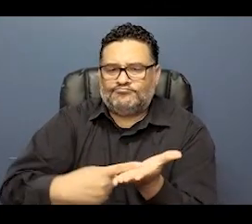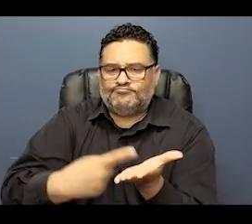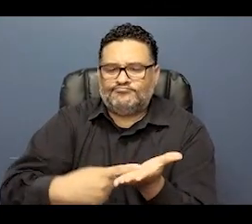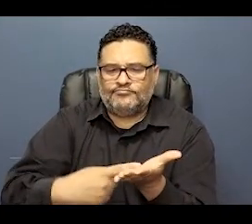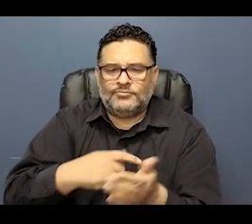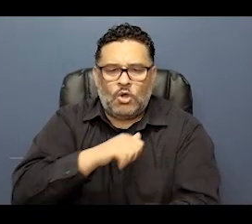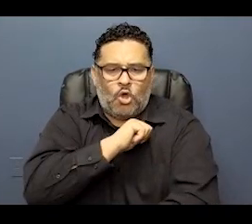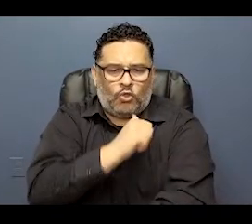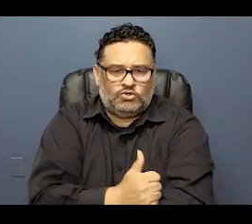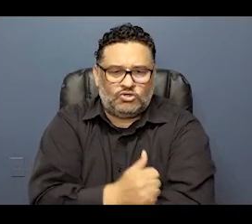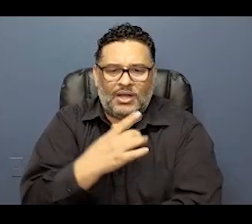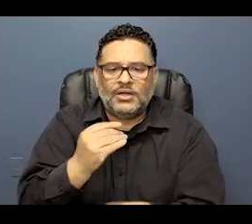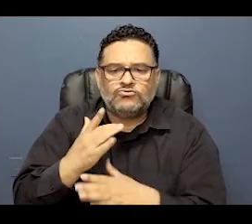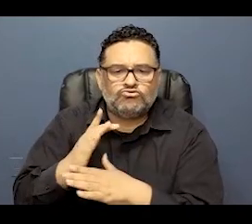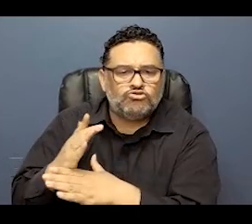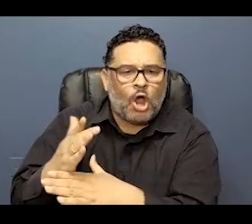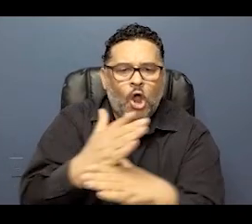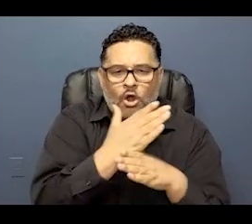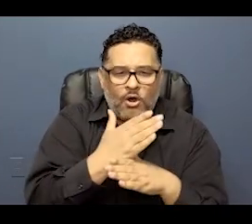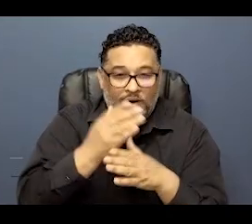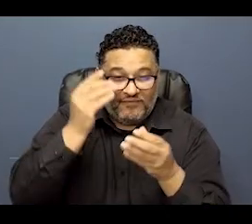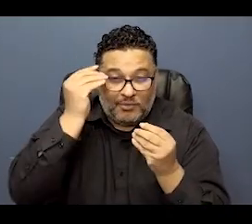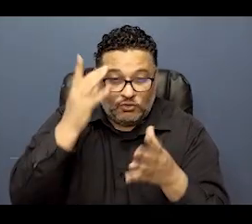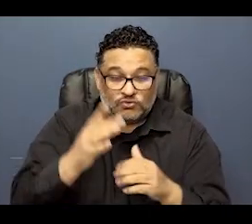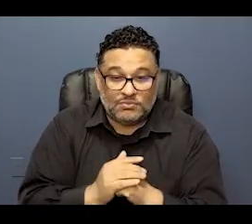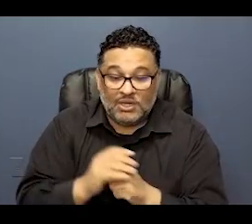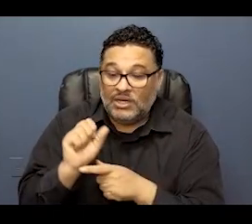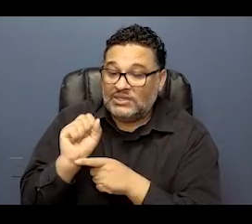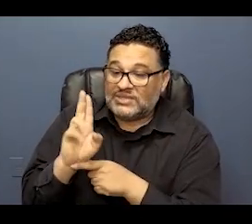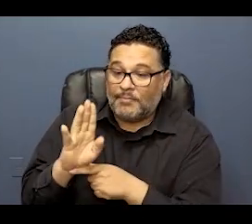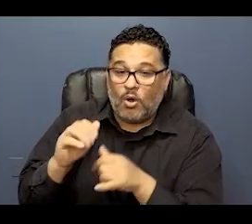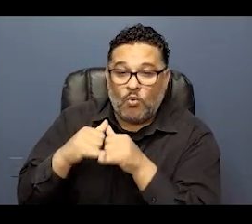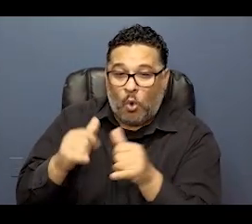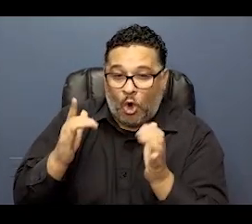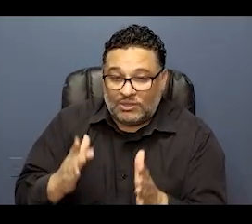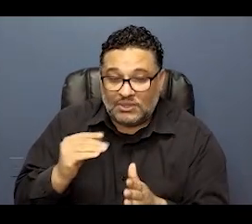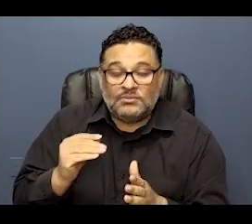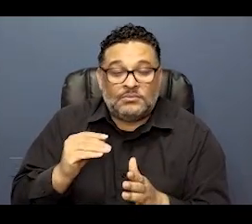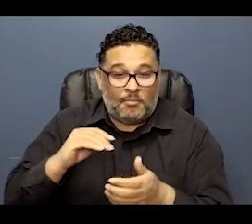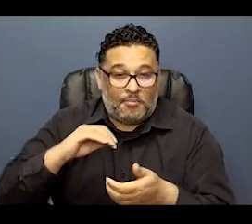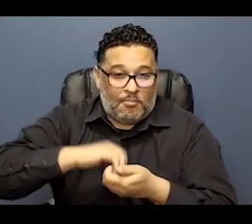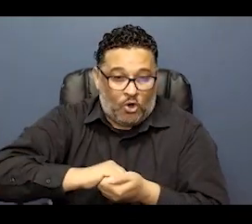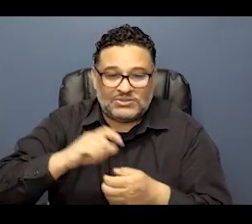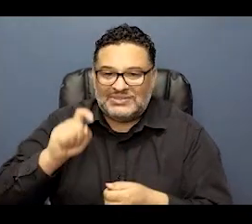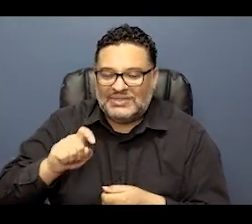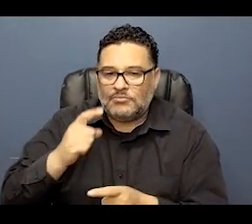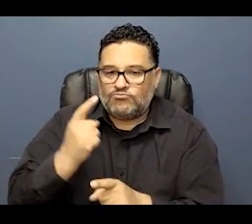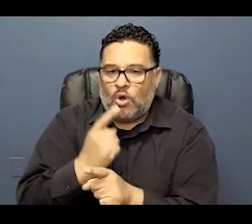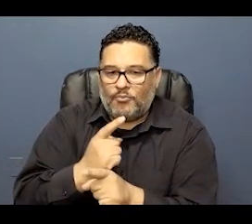sharing information. Sub-awardees and partners need proper authorization to collect or access